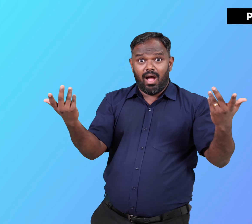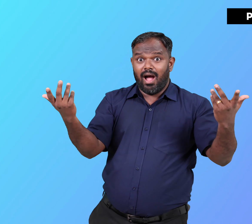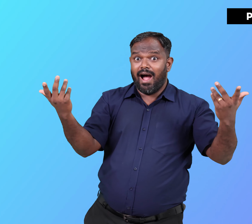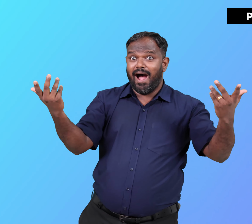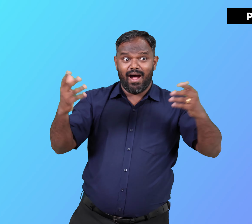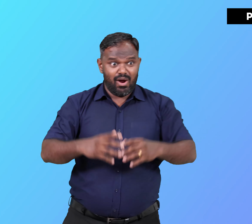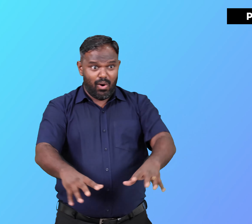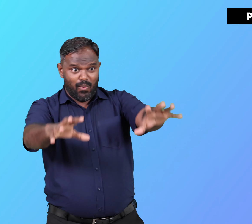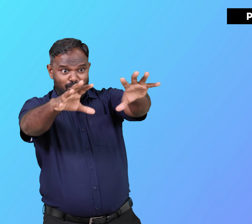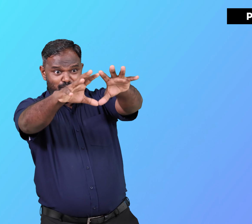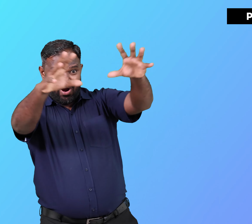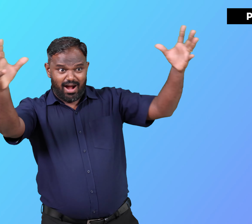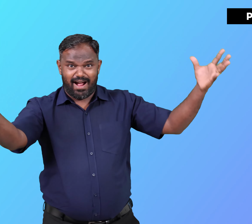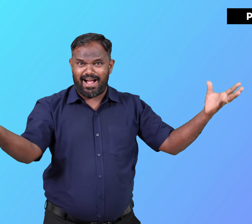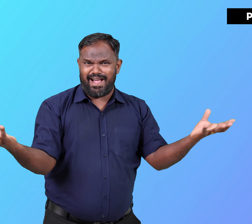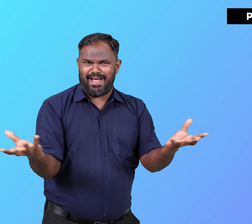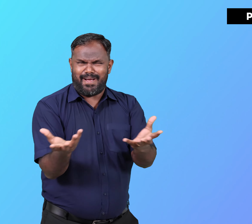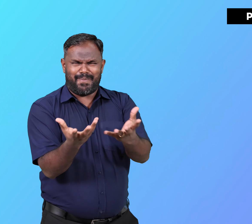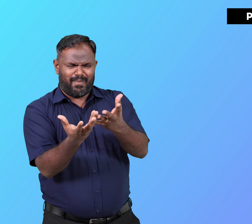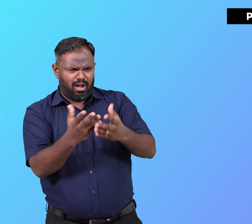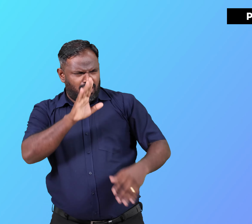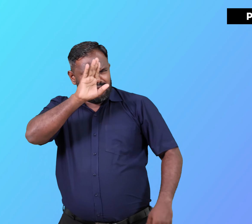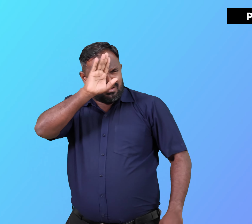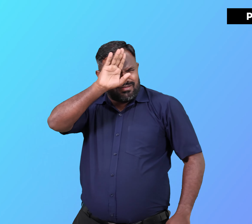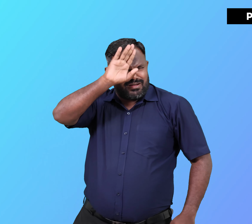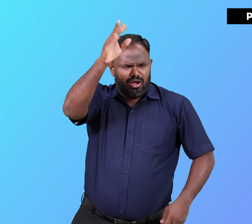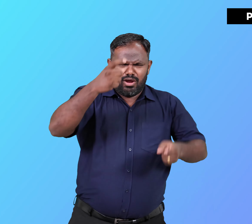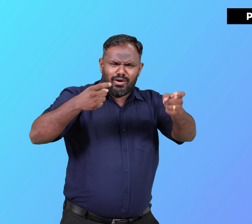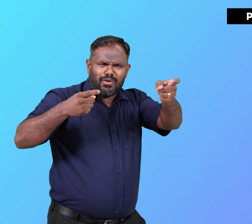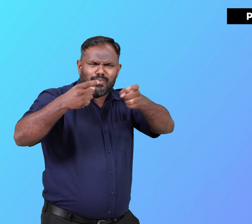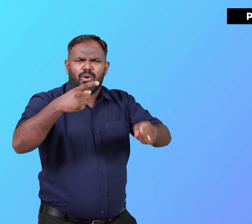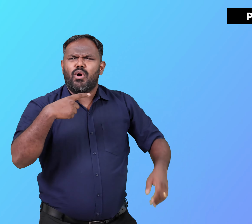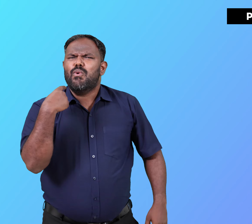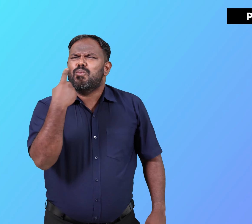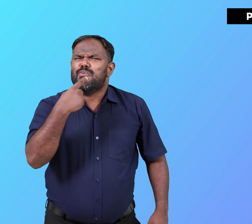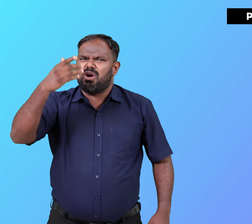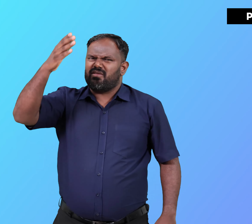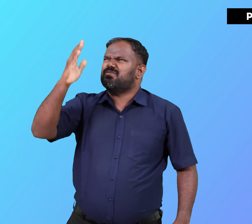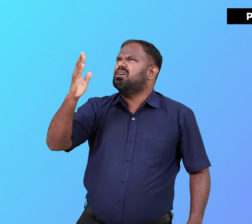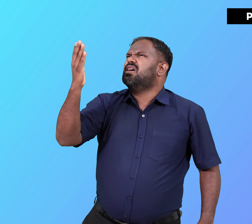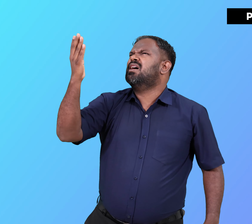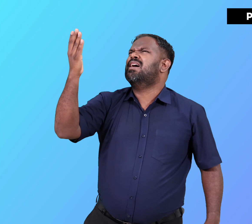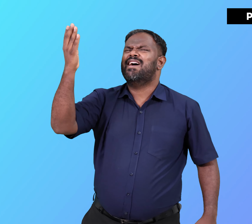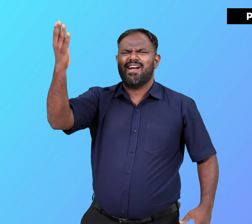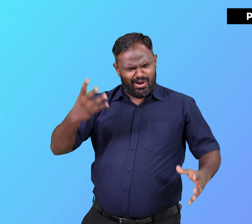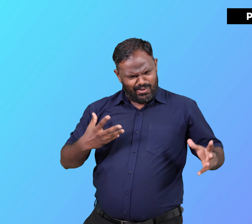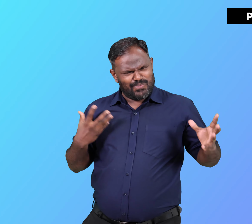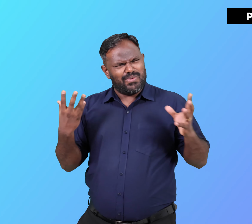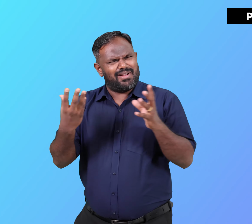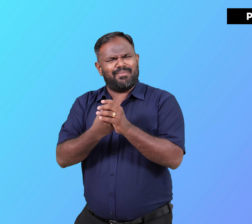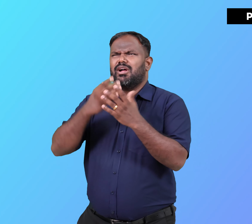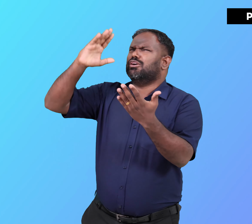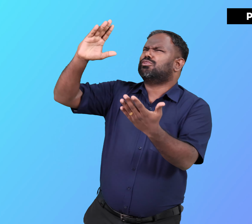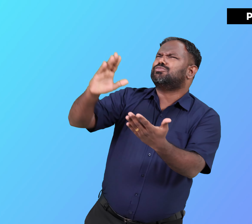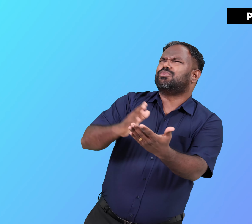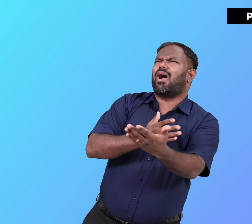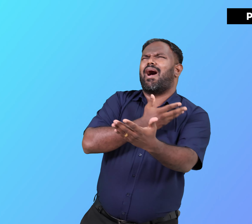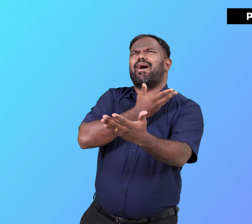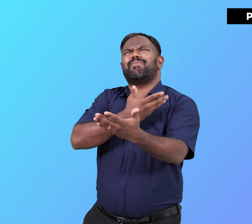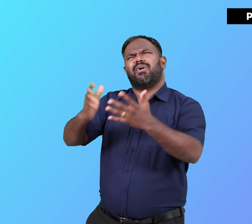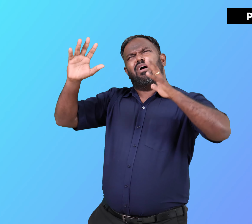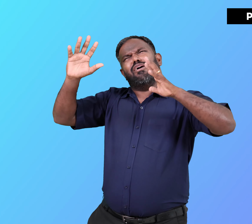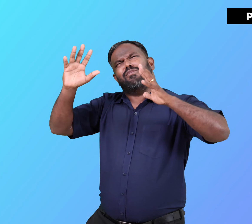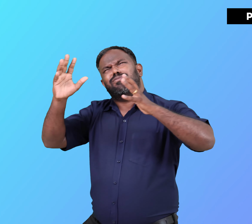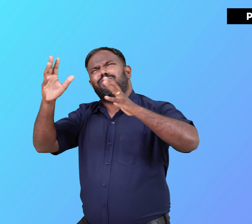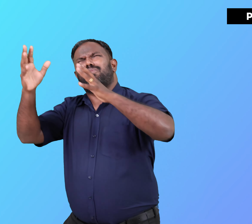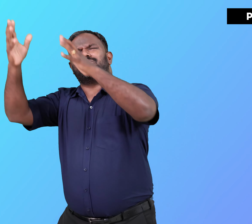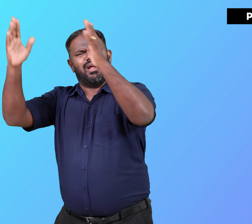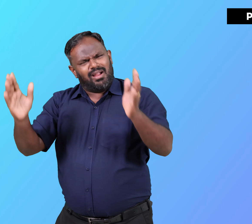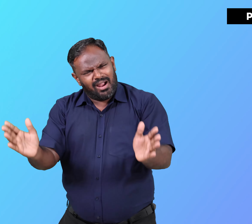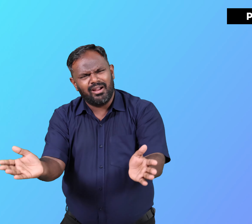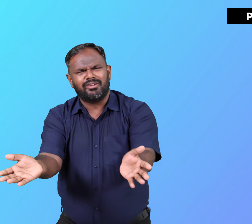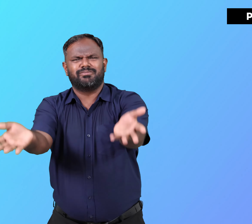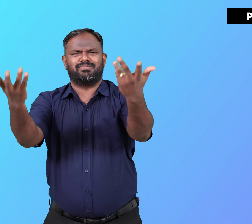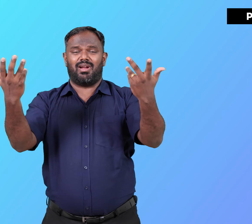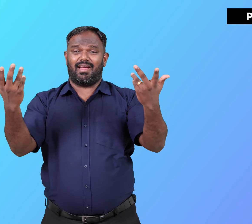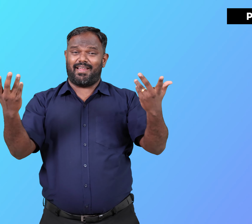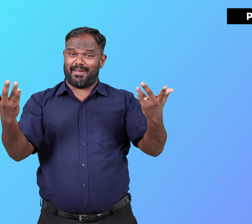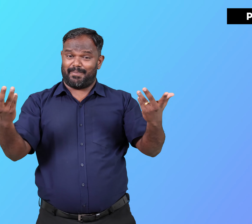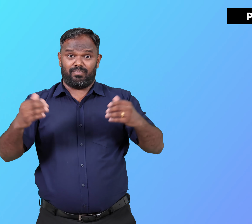God is the King of the whole world. Sing songs of praise!